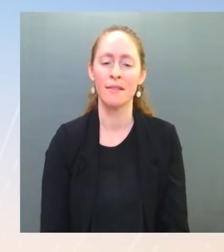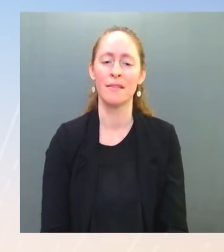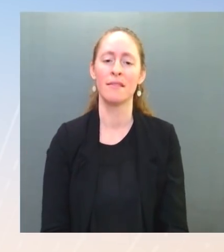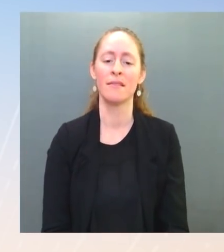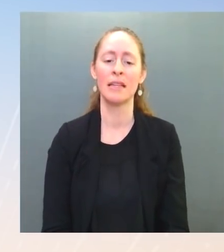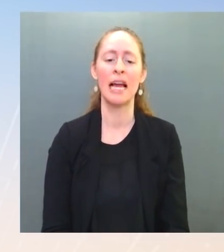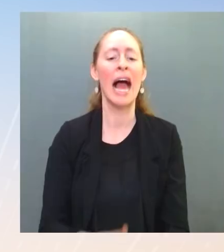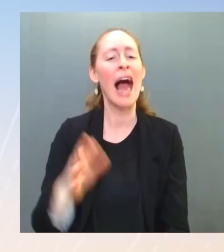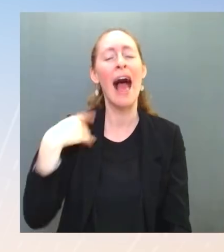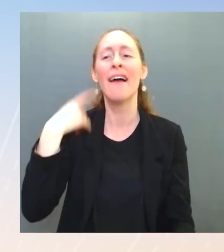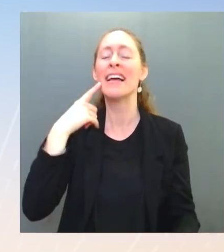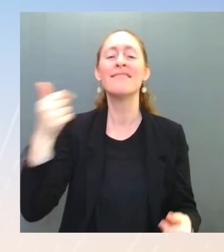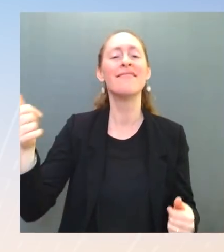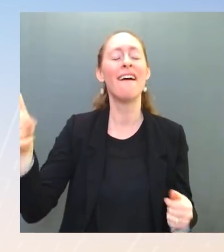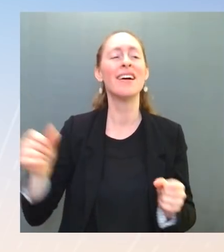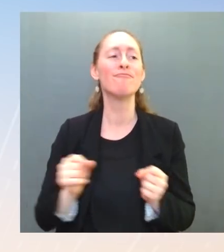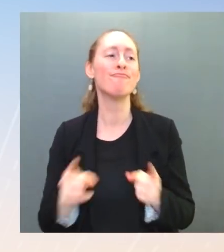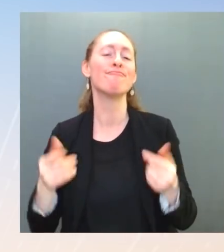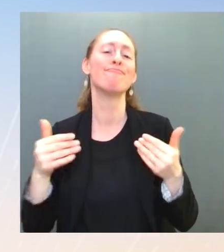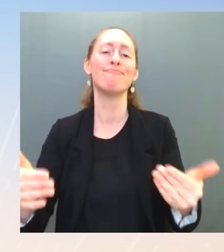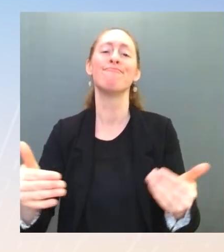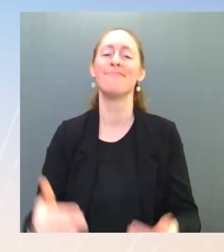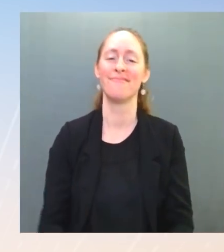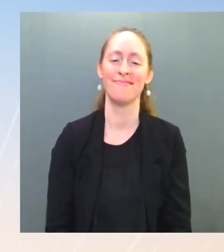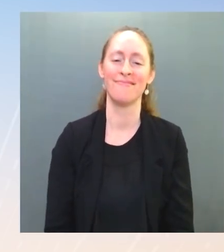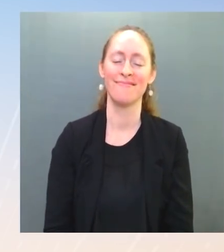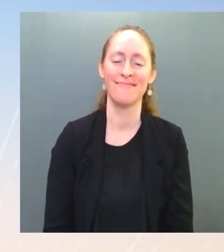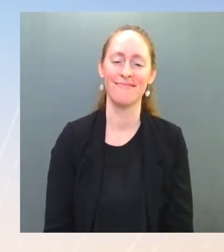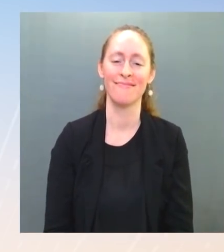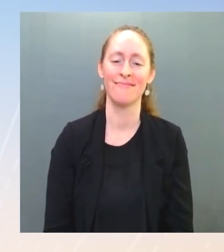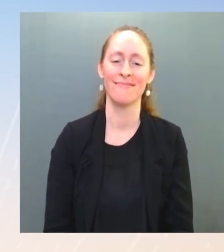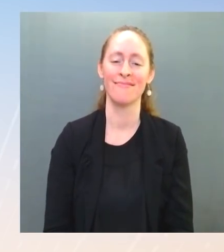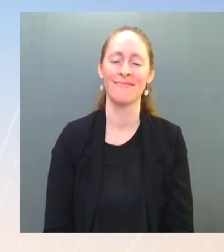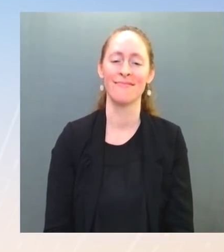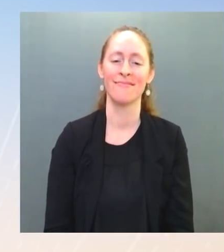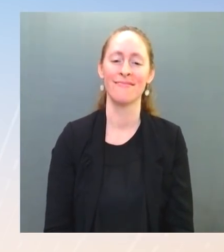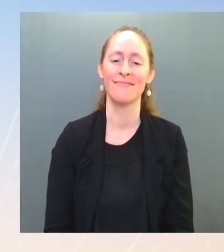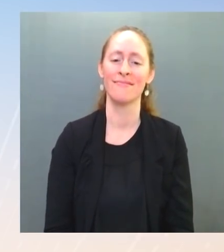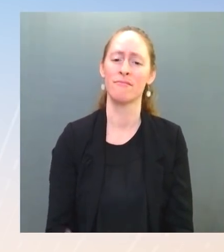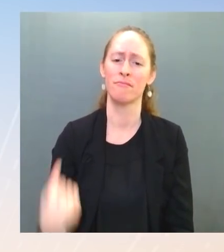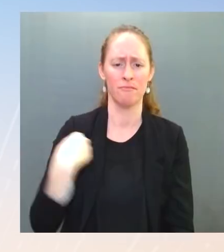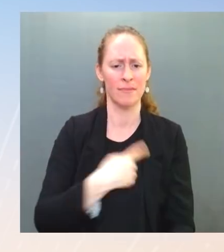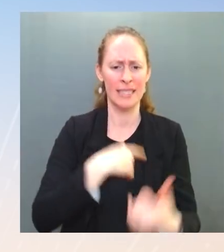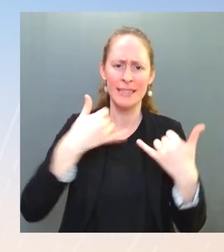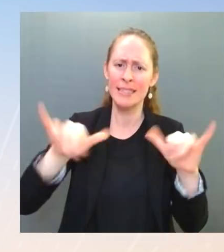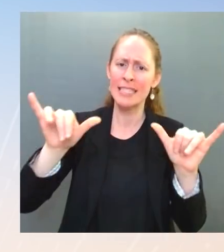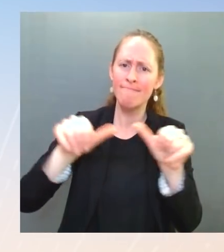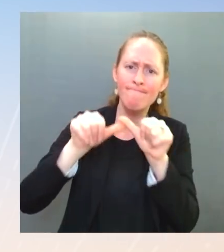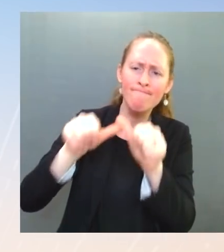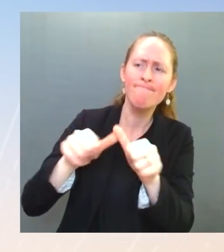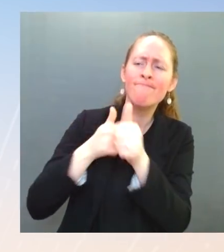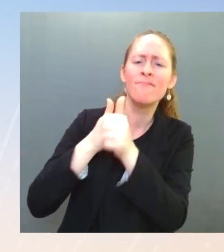and abide by what the CDC protocols are and requirements. And I conveyed, wanted to reiterate that she did test negative